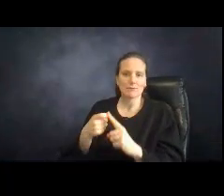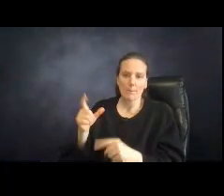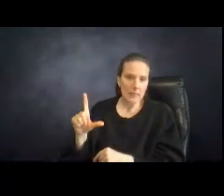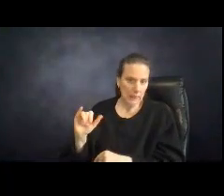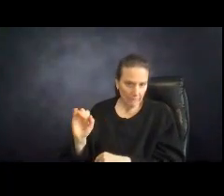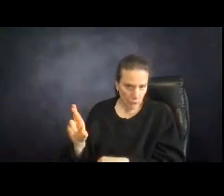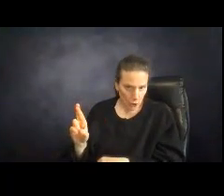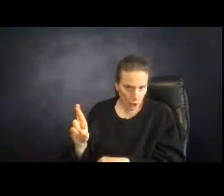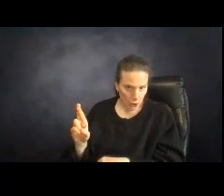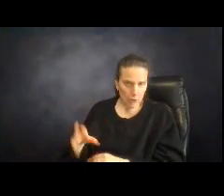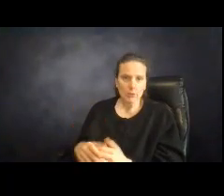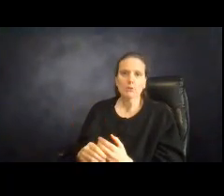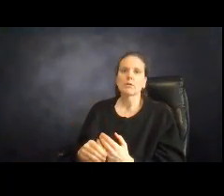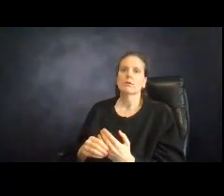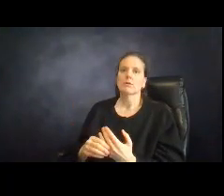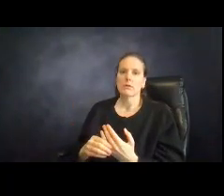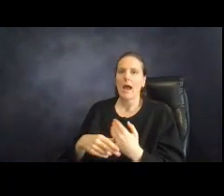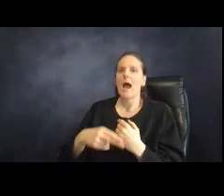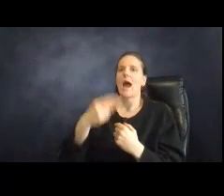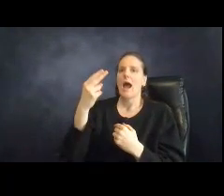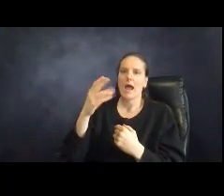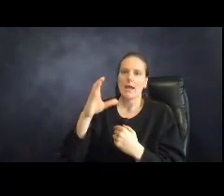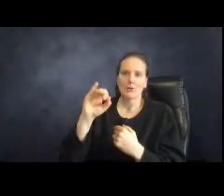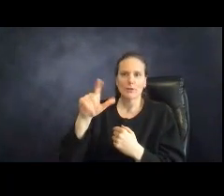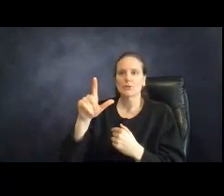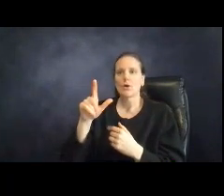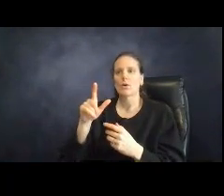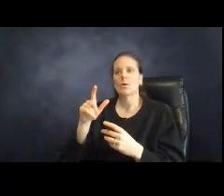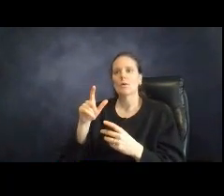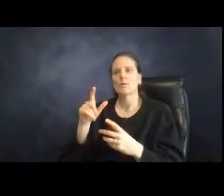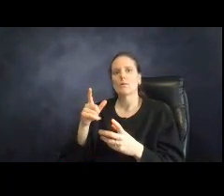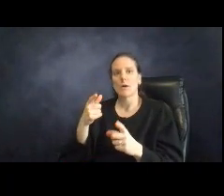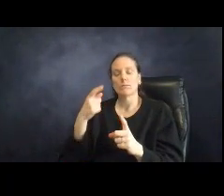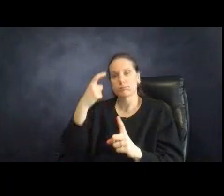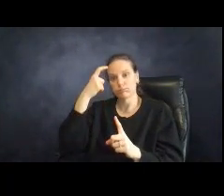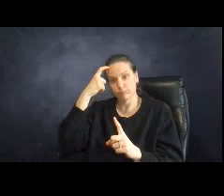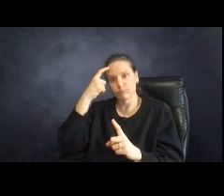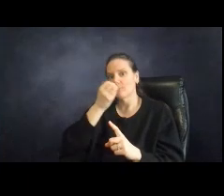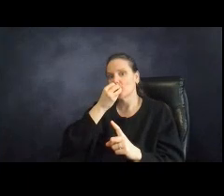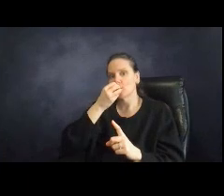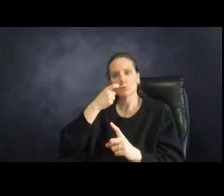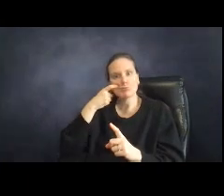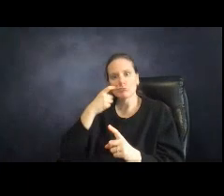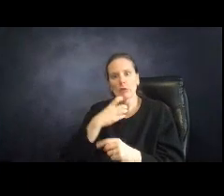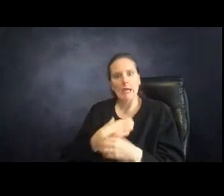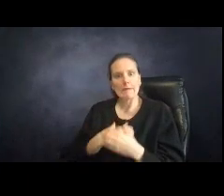and then it actually, high cortisol will promote brain food cravings. So it kind of, it kind of blocks your ability